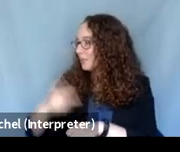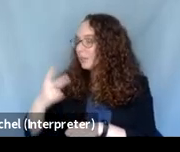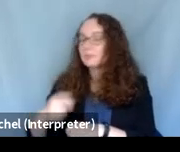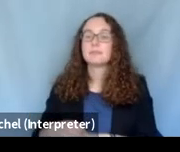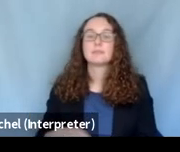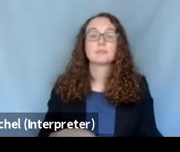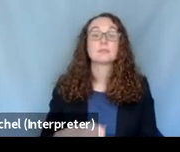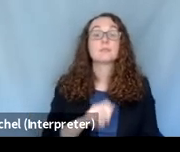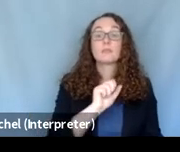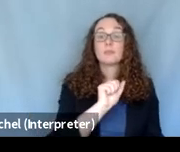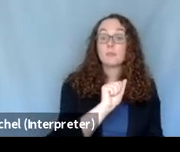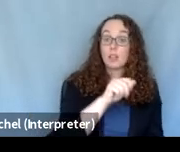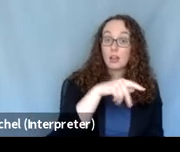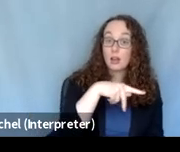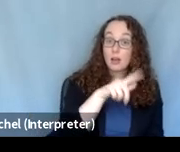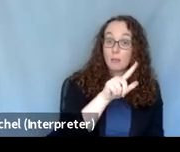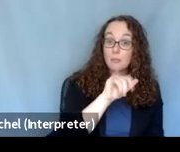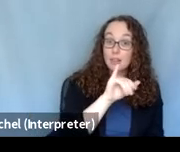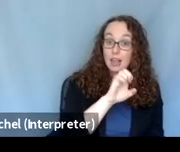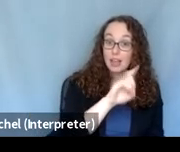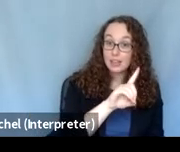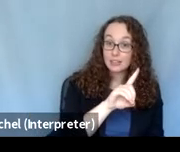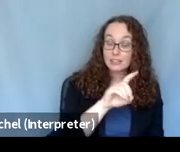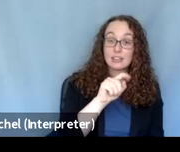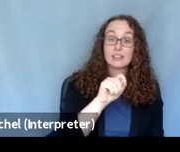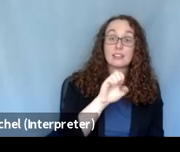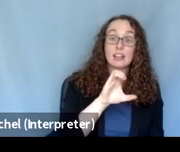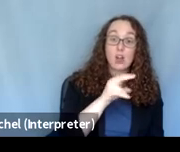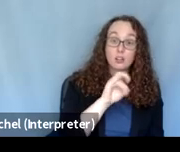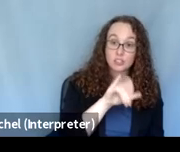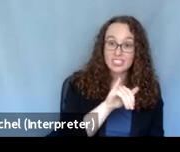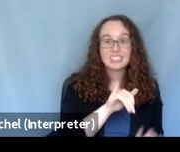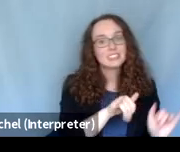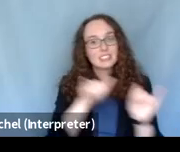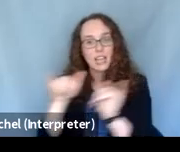part of Tech and Trades, it definitely is.